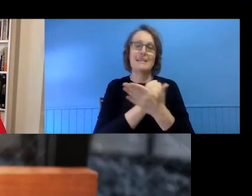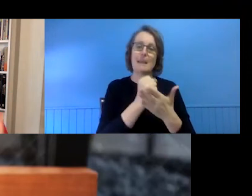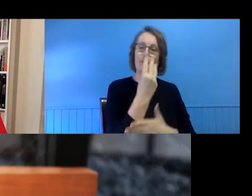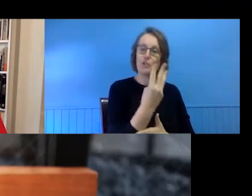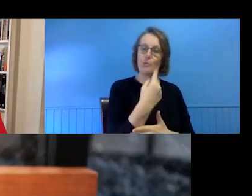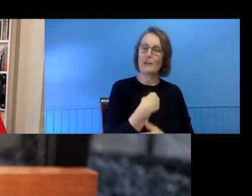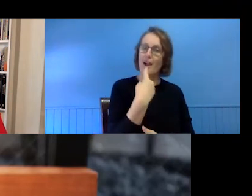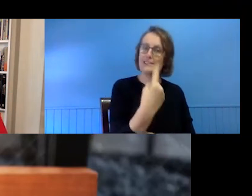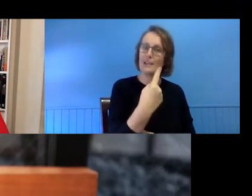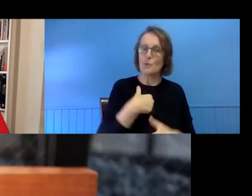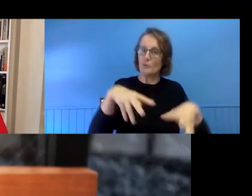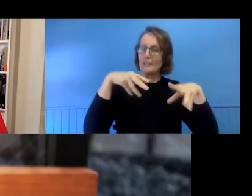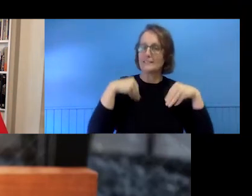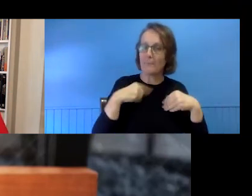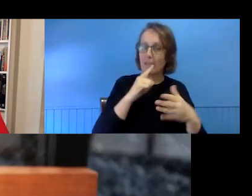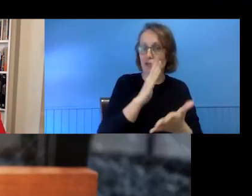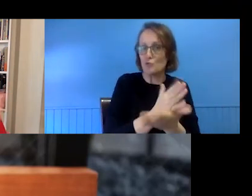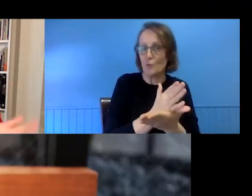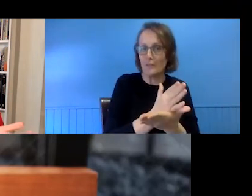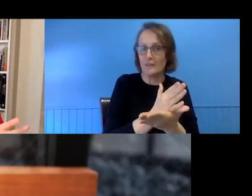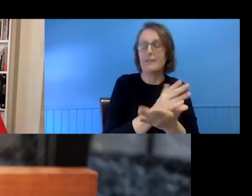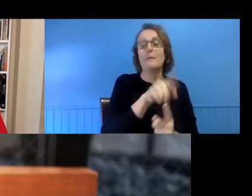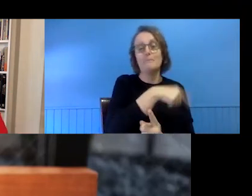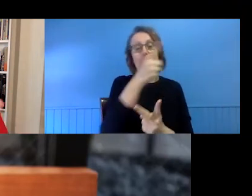acknowledge that truth but this is where we have to create a little bit